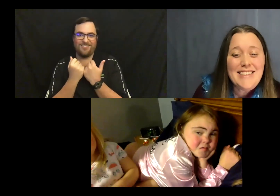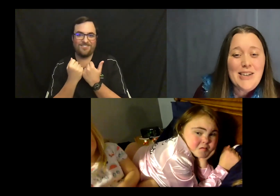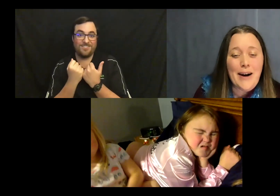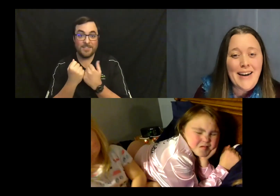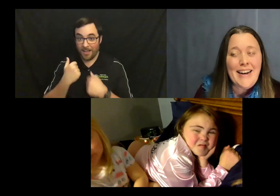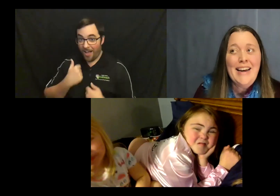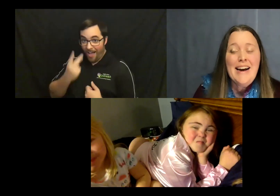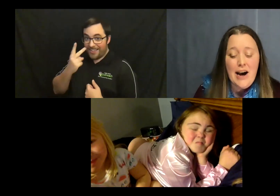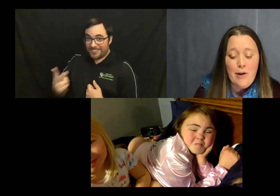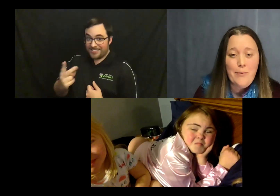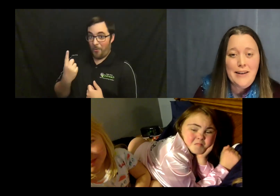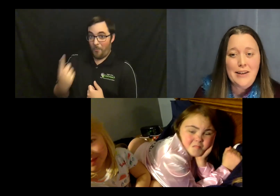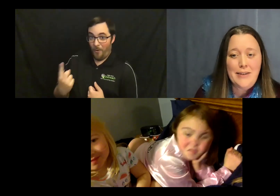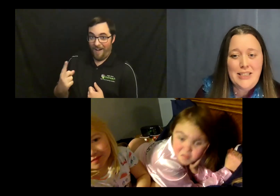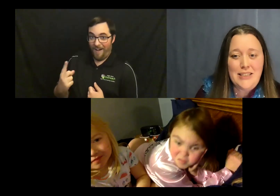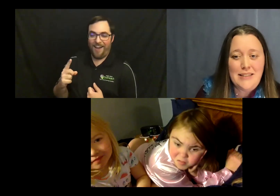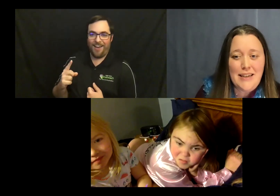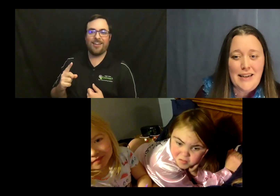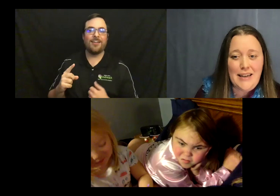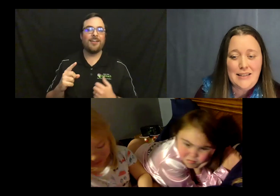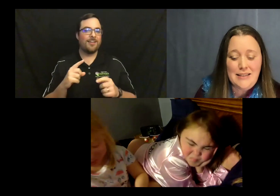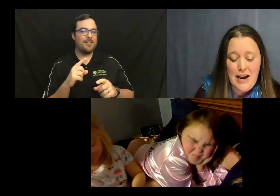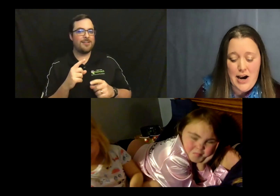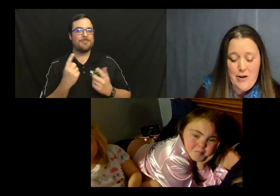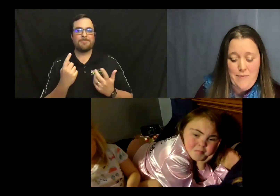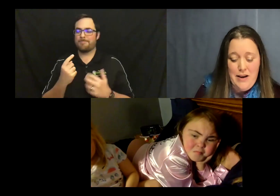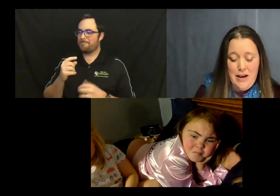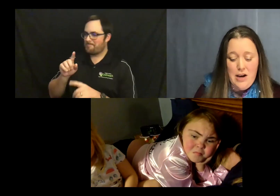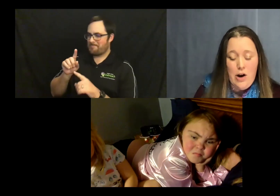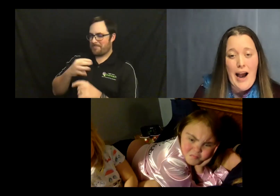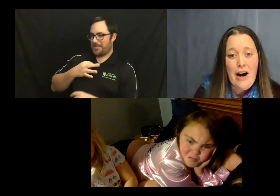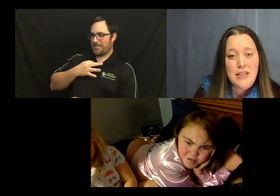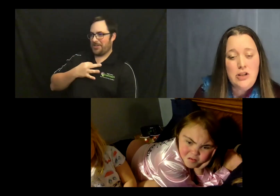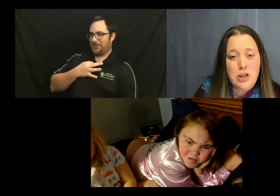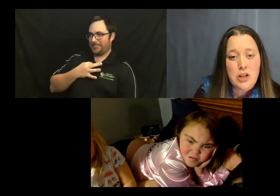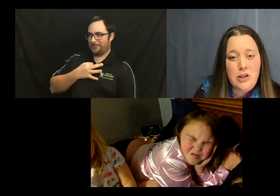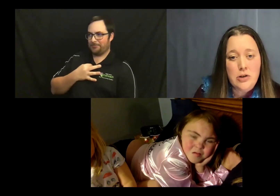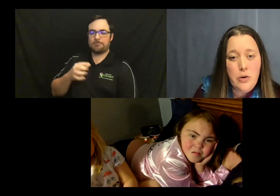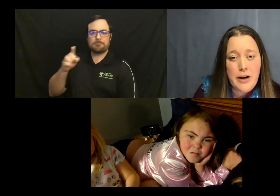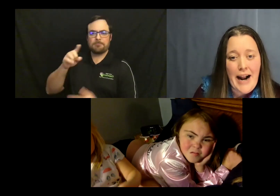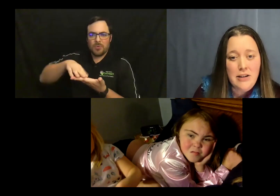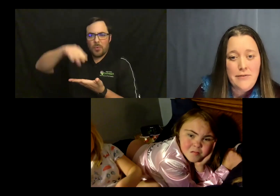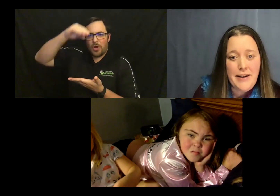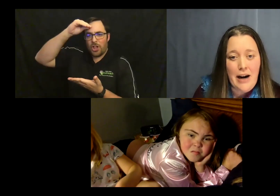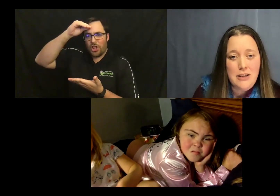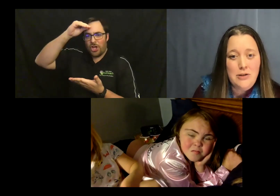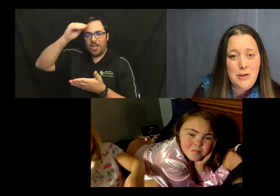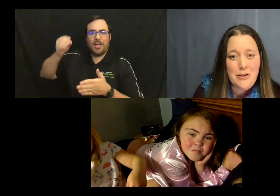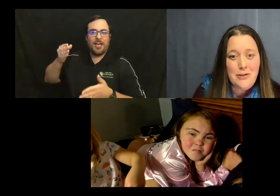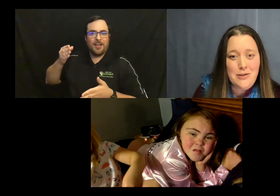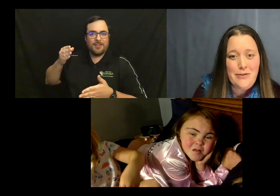I see one. One of the questions is how did you learn your choreography? How did you learn